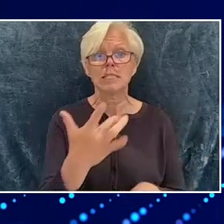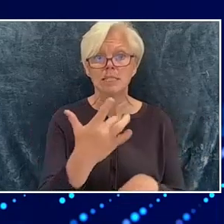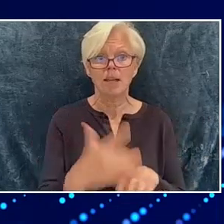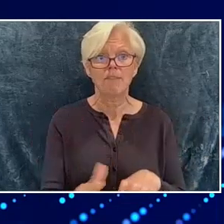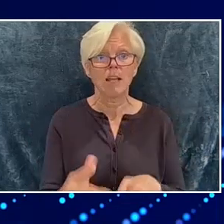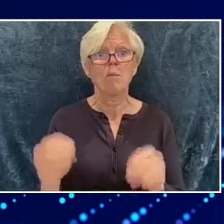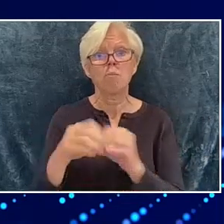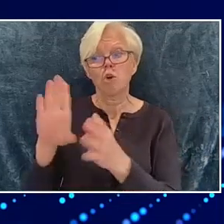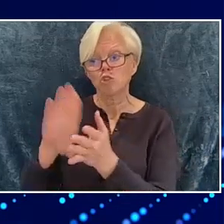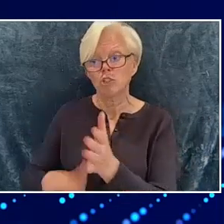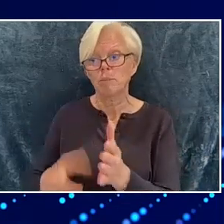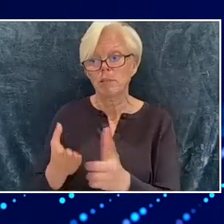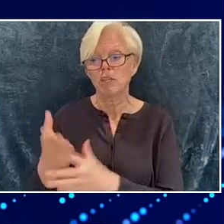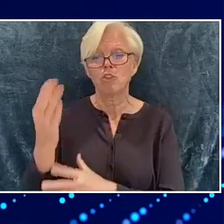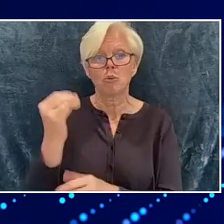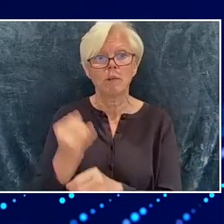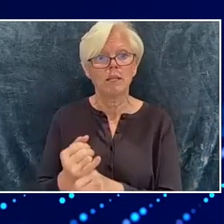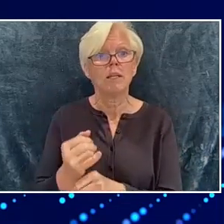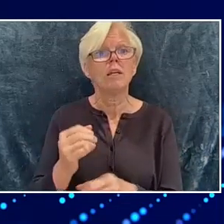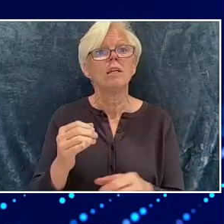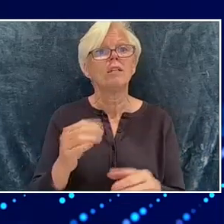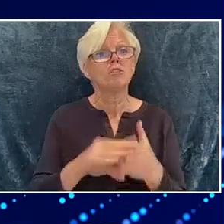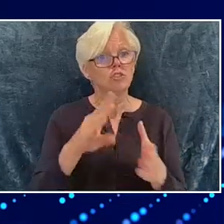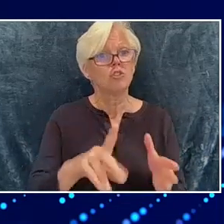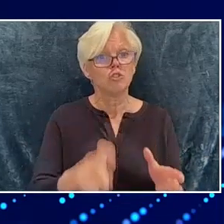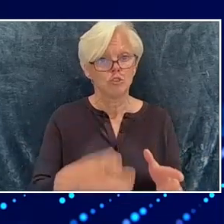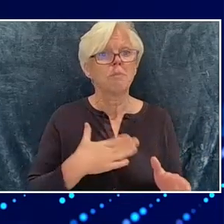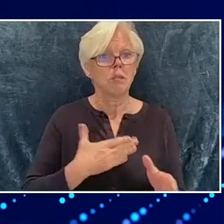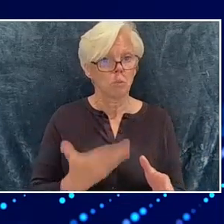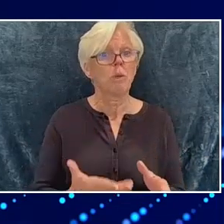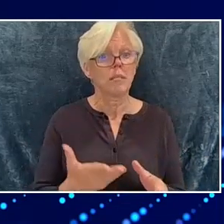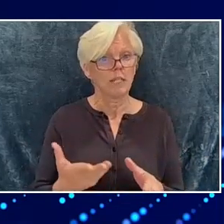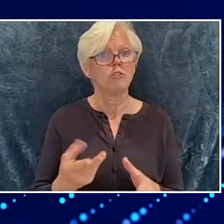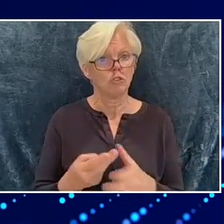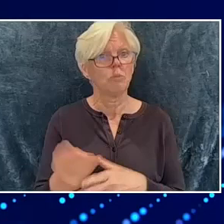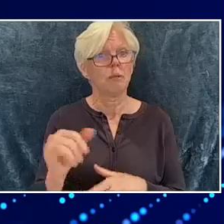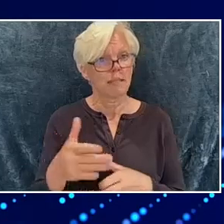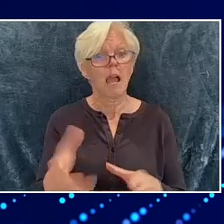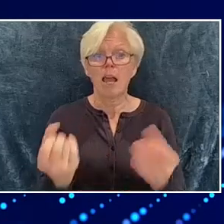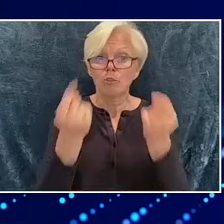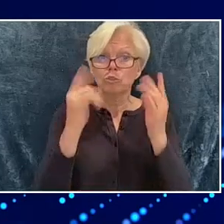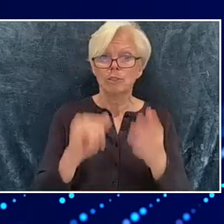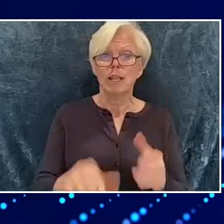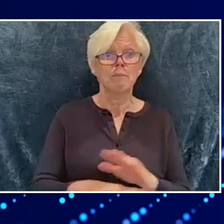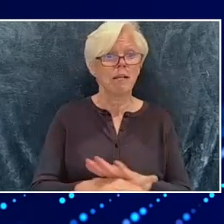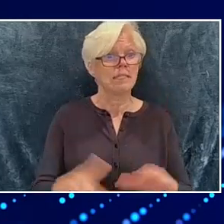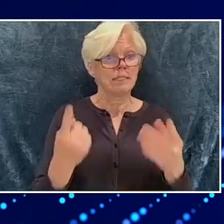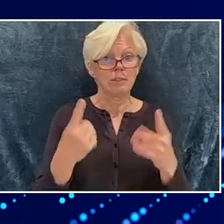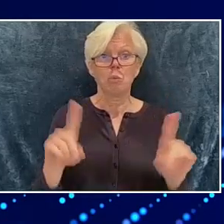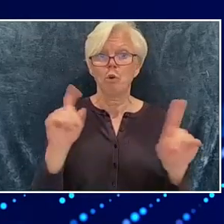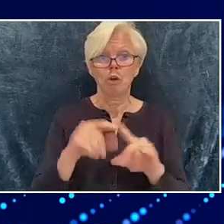through an institution, students should be willing to go that route. And I understand that. But that doesn't work with the examples that I provided and